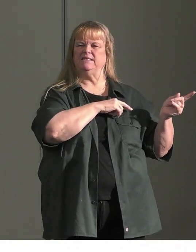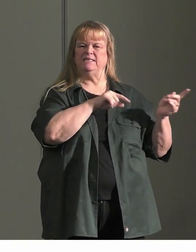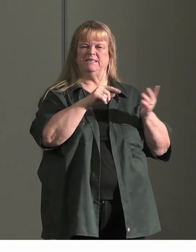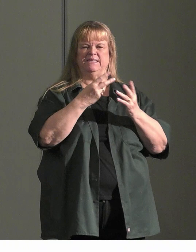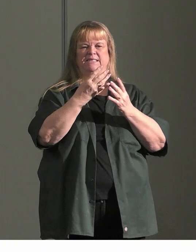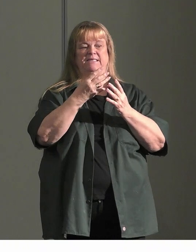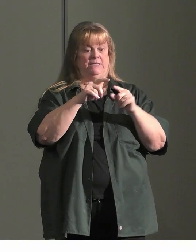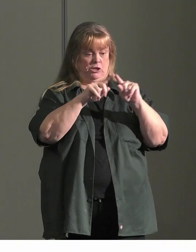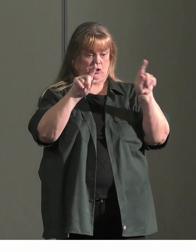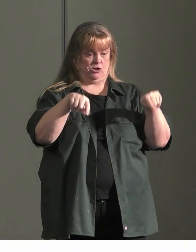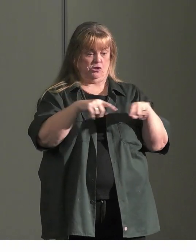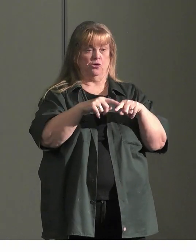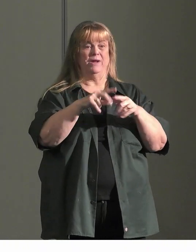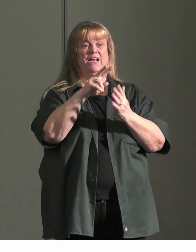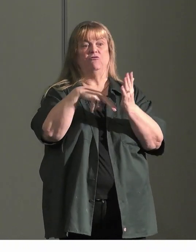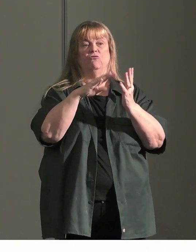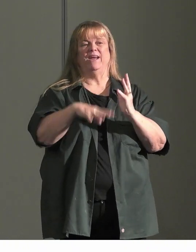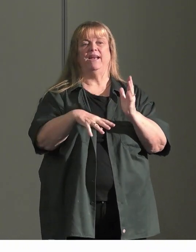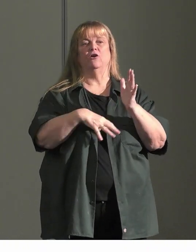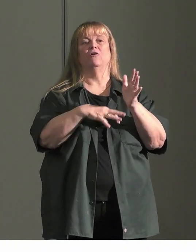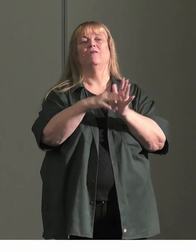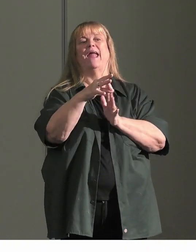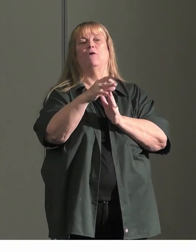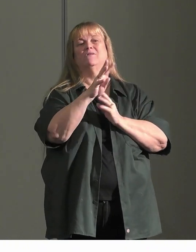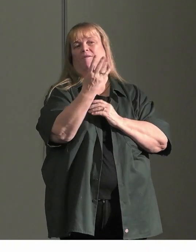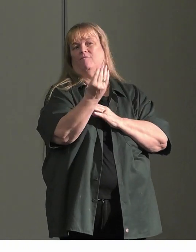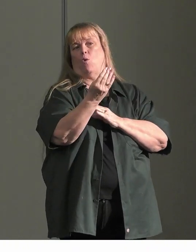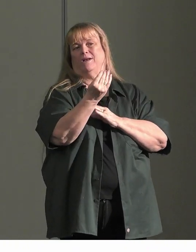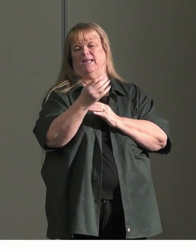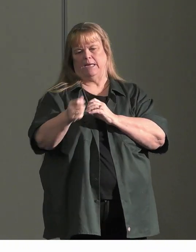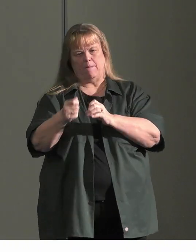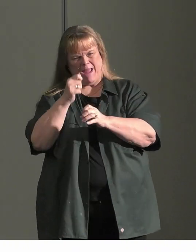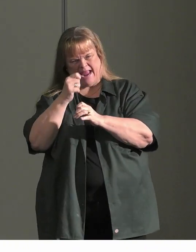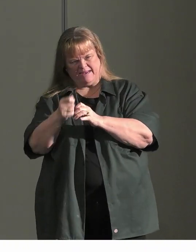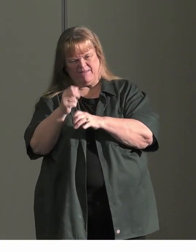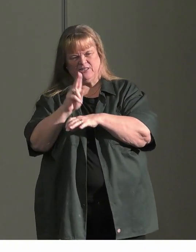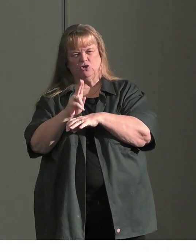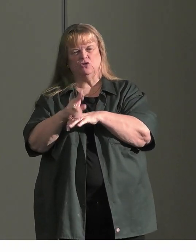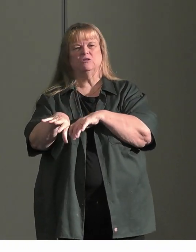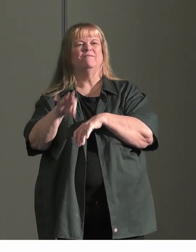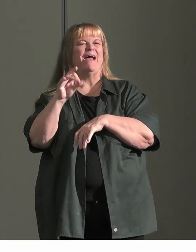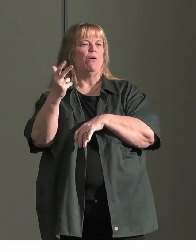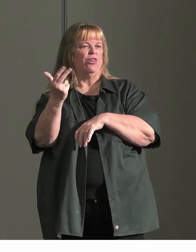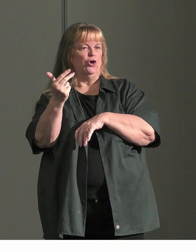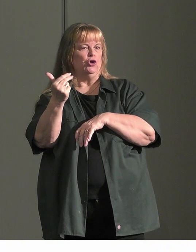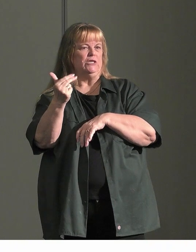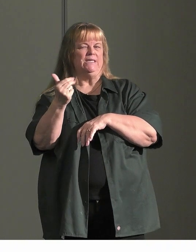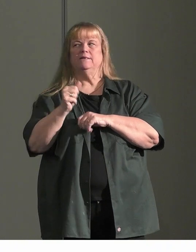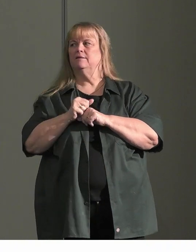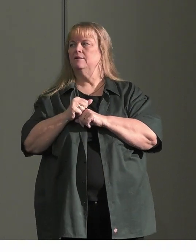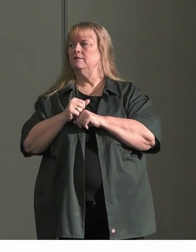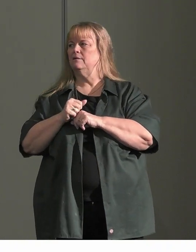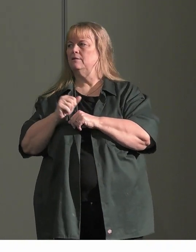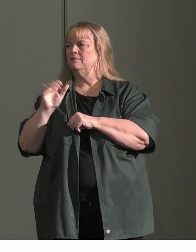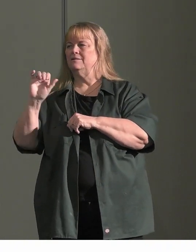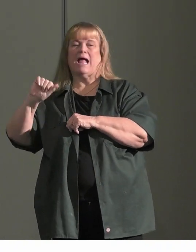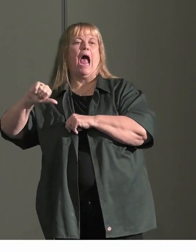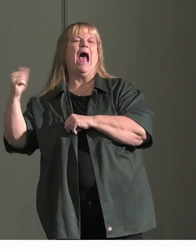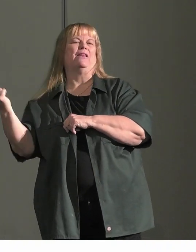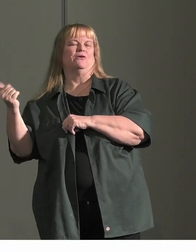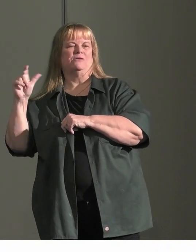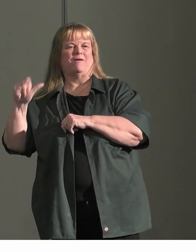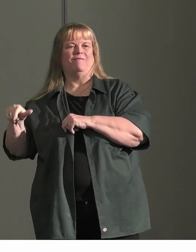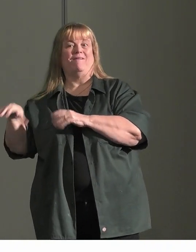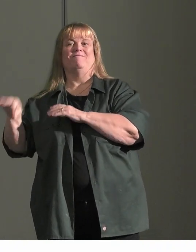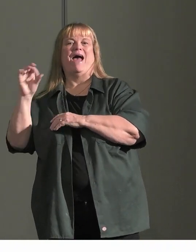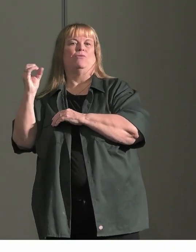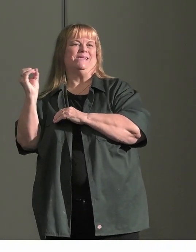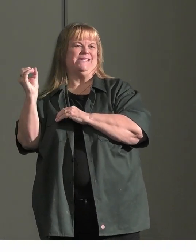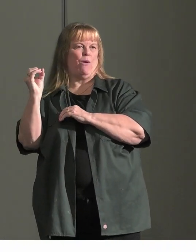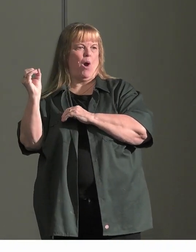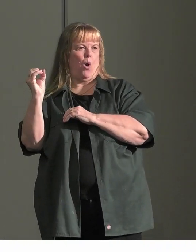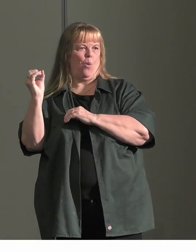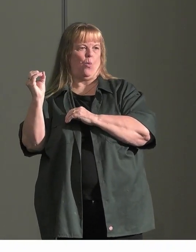reader user, found 14. Our magnification user found 13. And our alt user found zero.